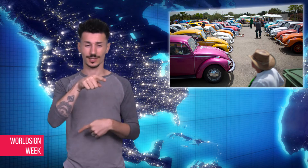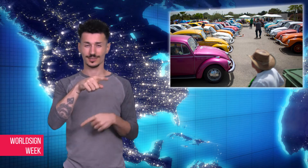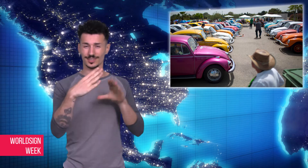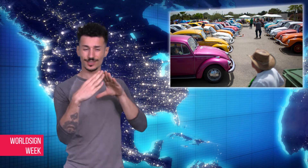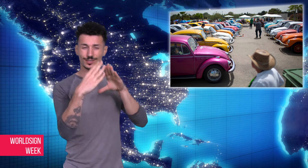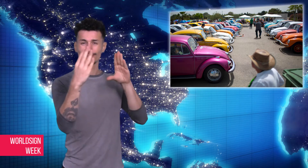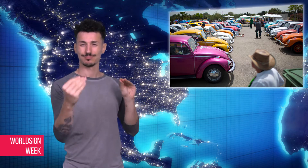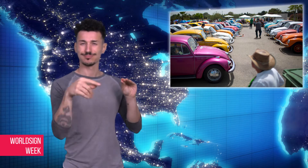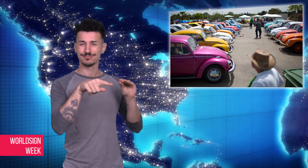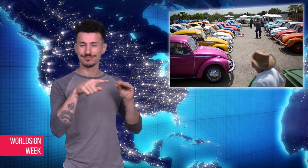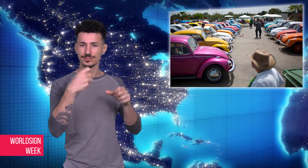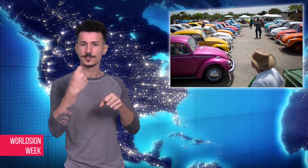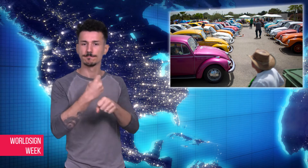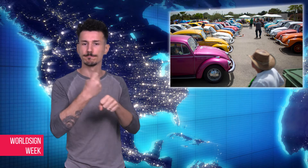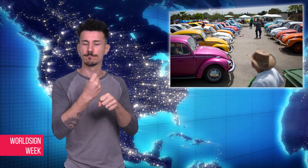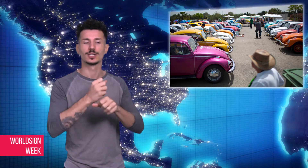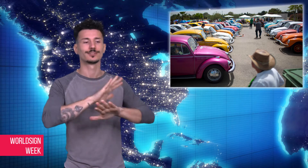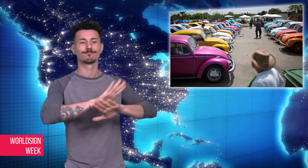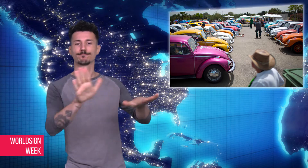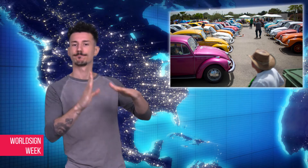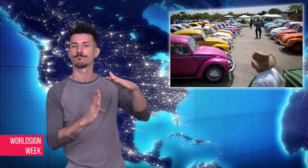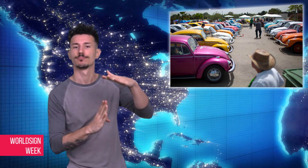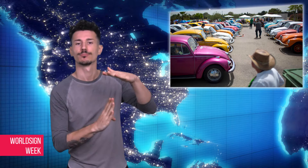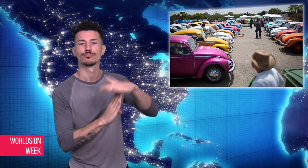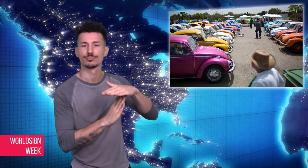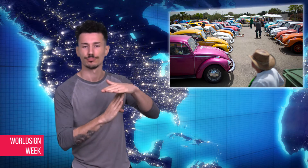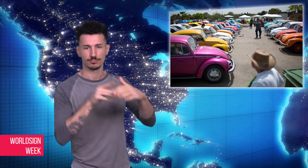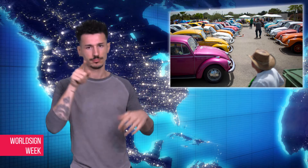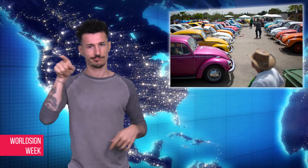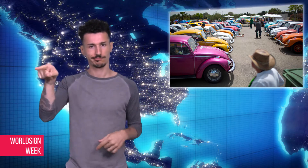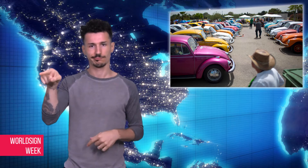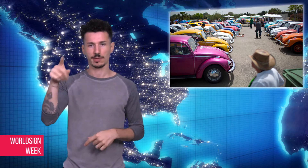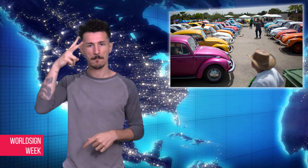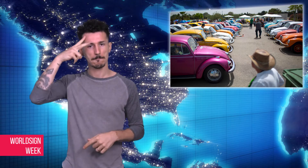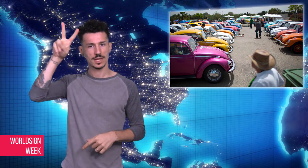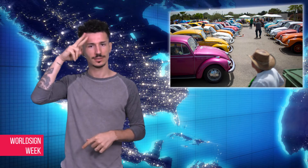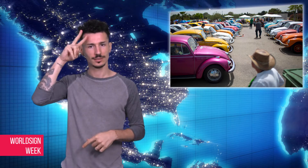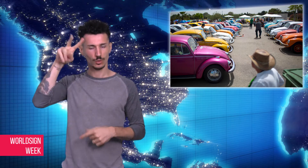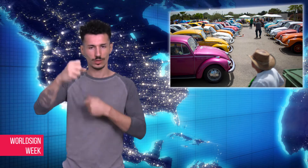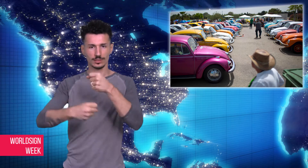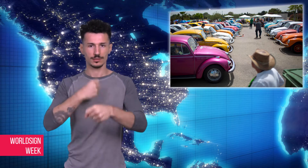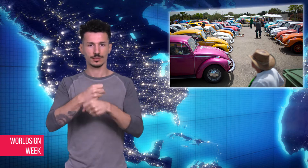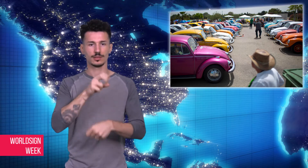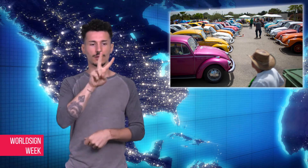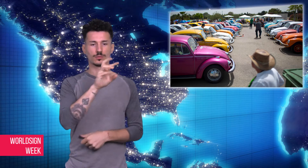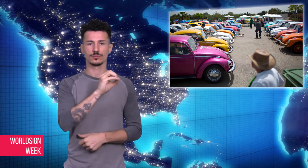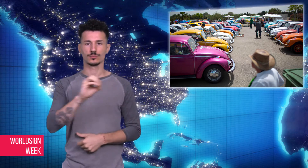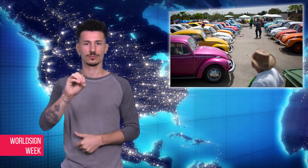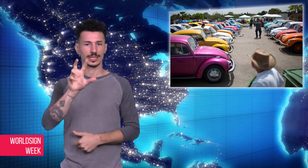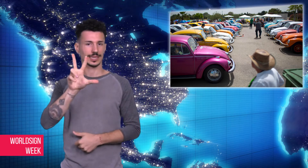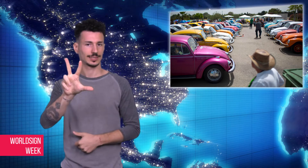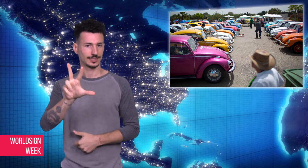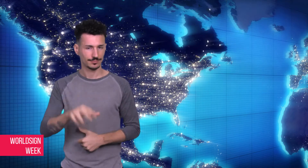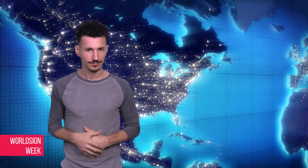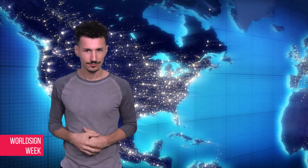Beetle ended in 2003 in Mexico.